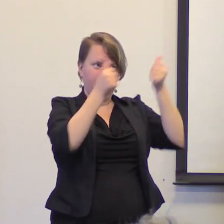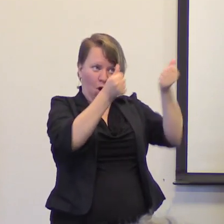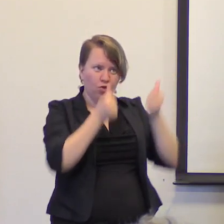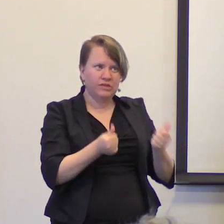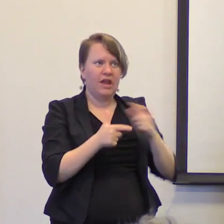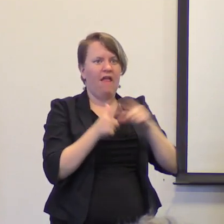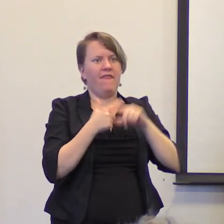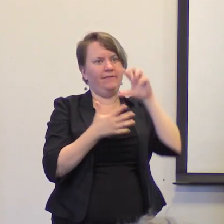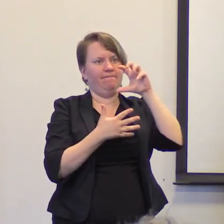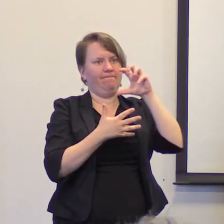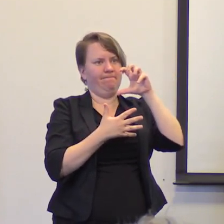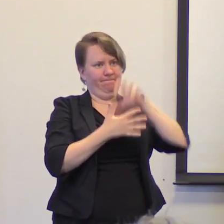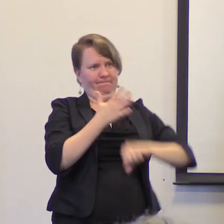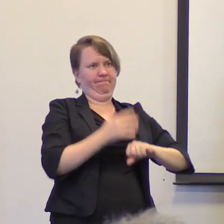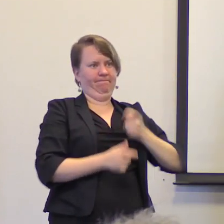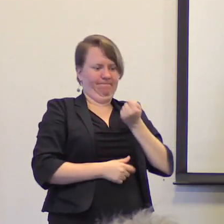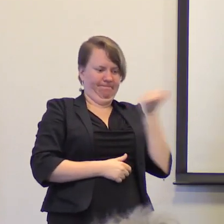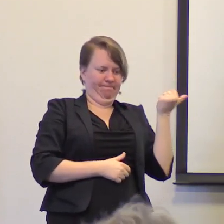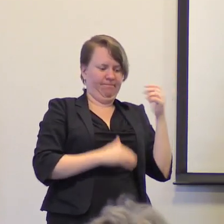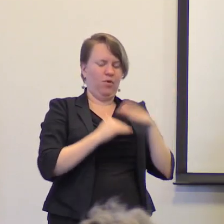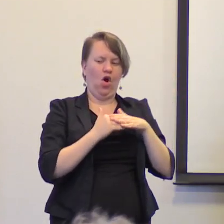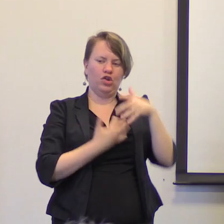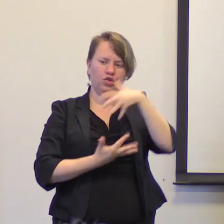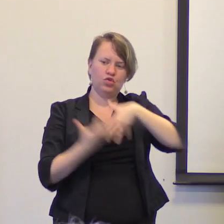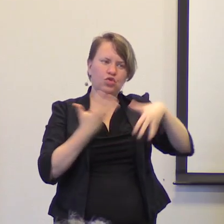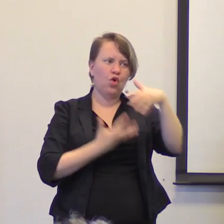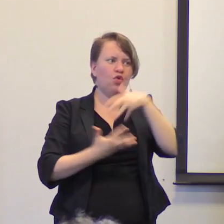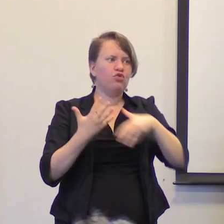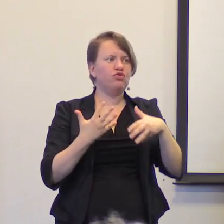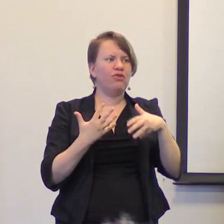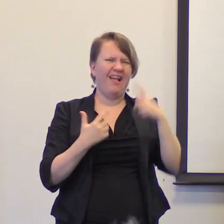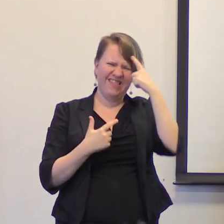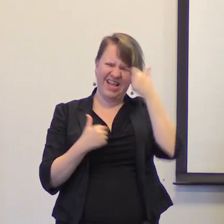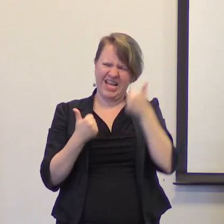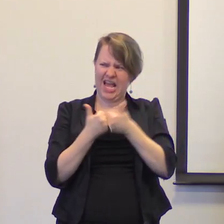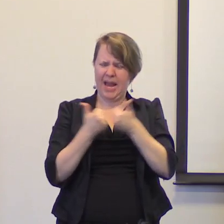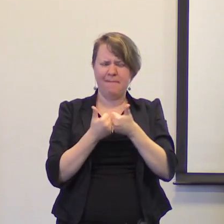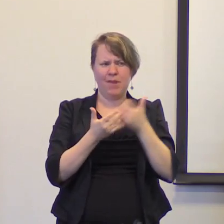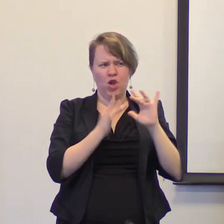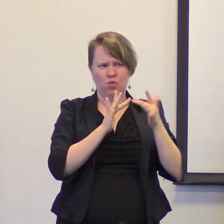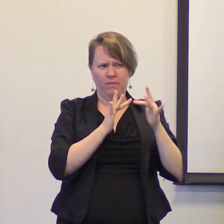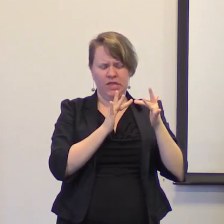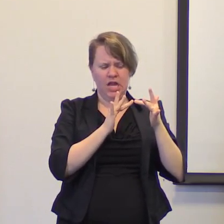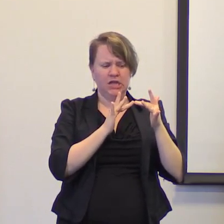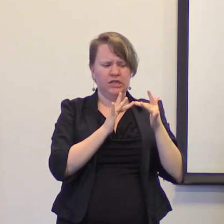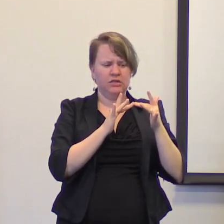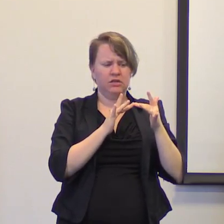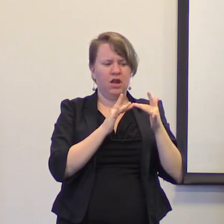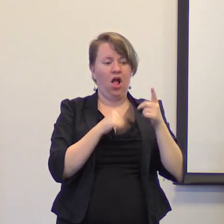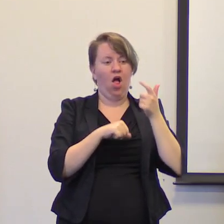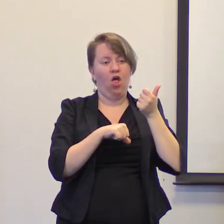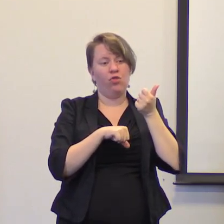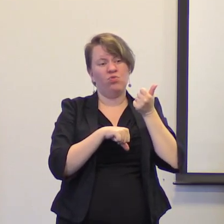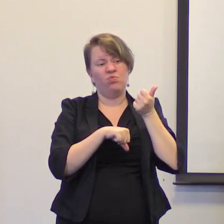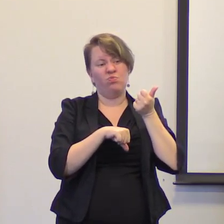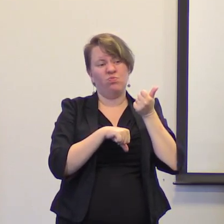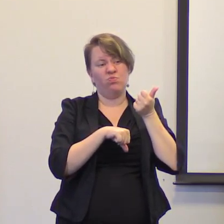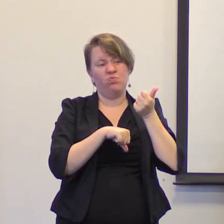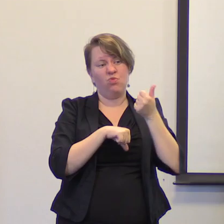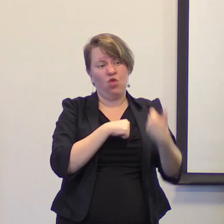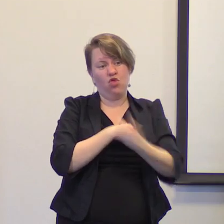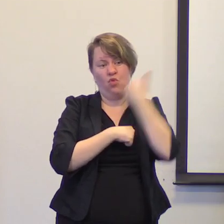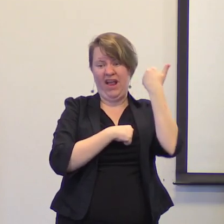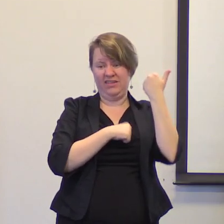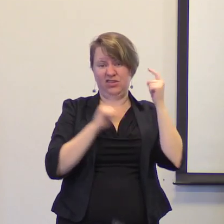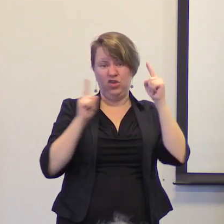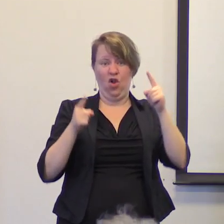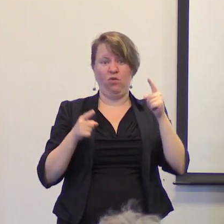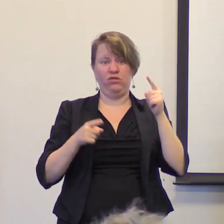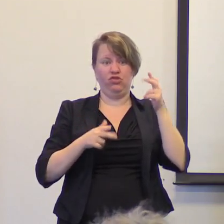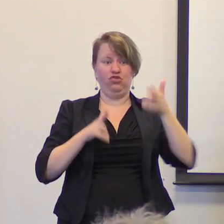on a social, I think gaming website, a threat to go and shoot up a University of Chicago